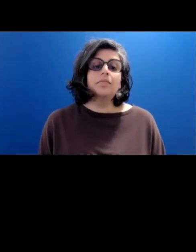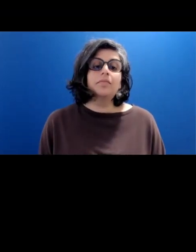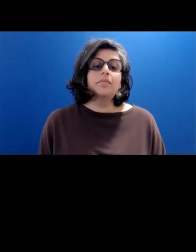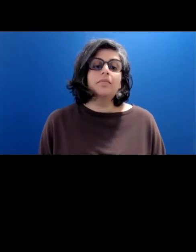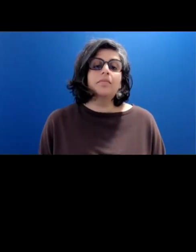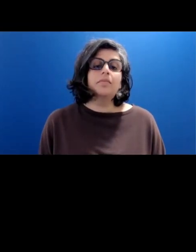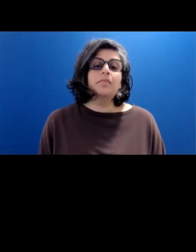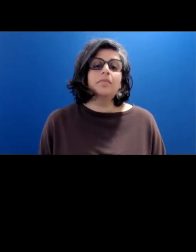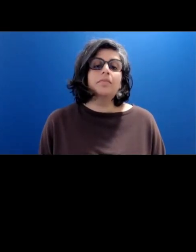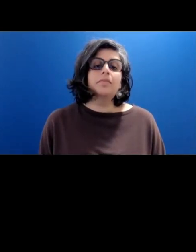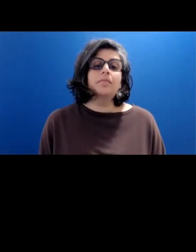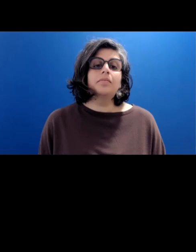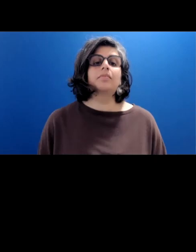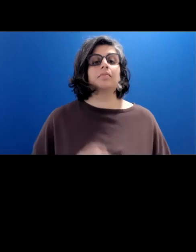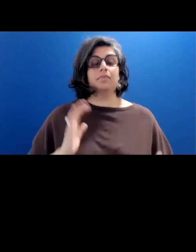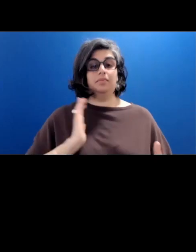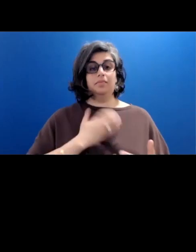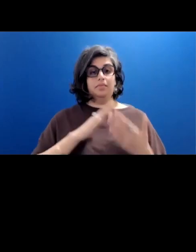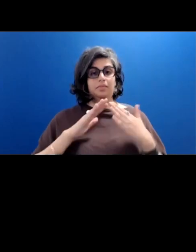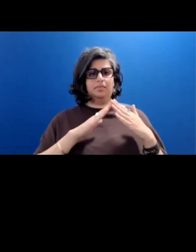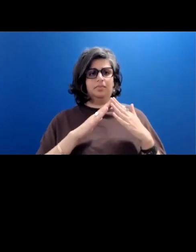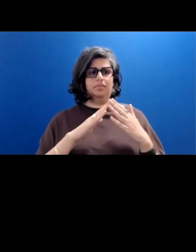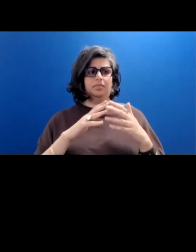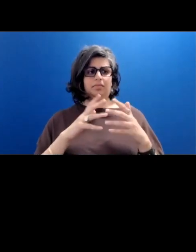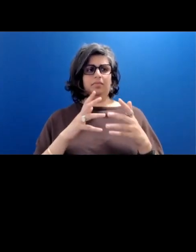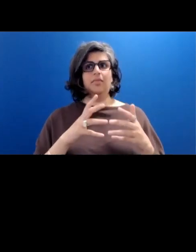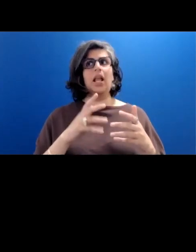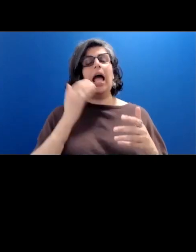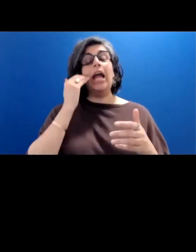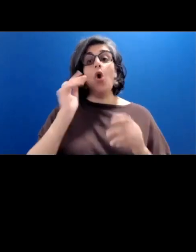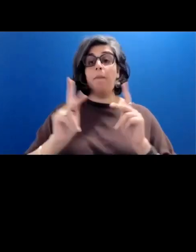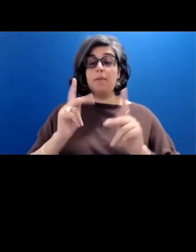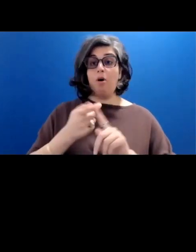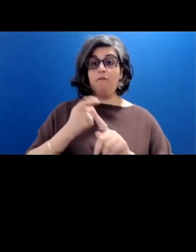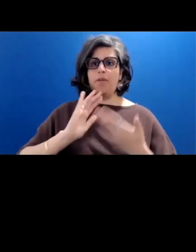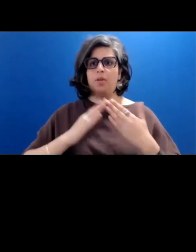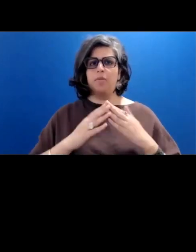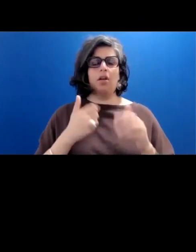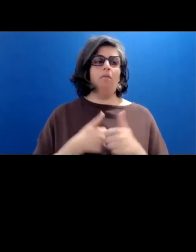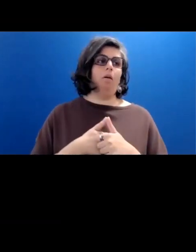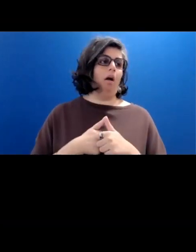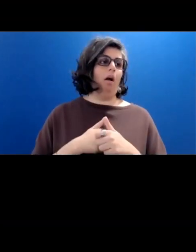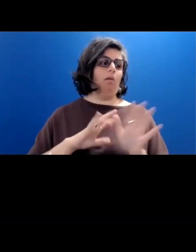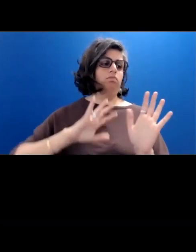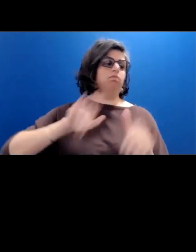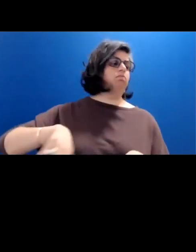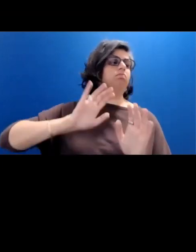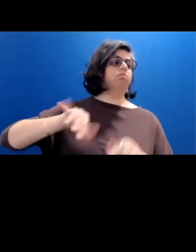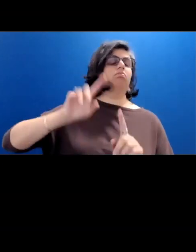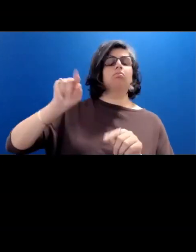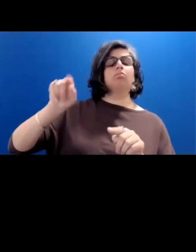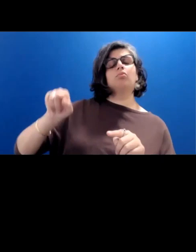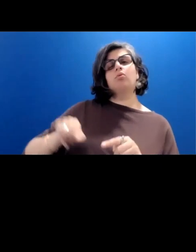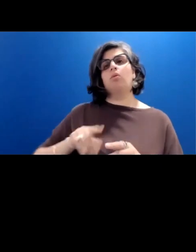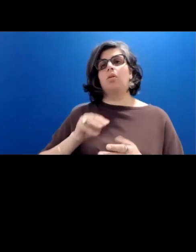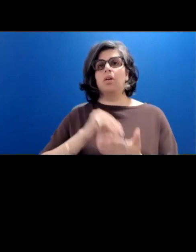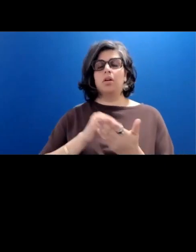Well, and there are so many people within our community that avoid appointments, avoid going into the doctor because they don't feel seen, they're afraid of being misgendered,